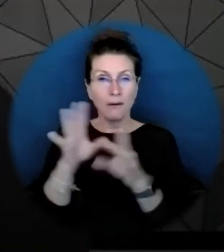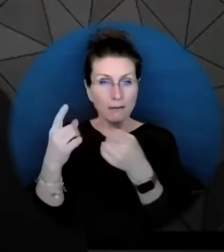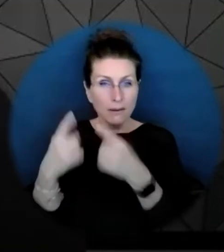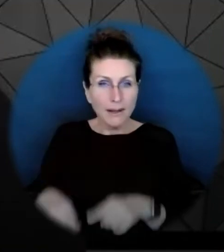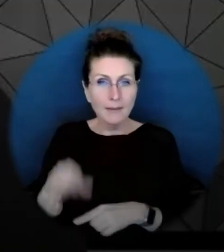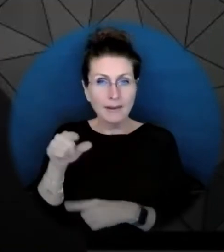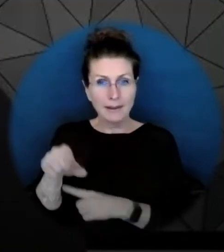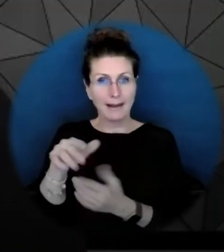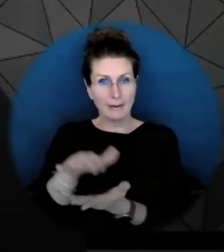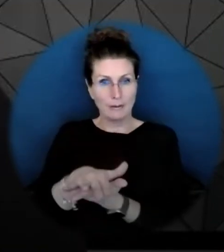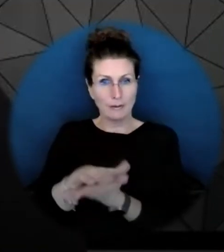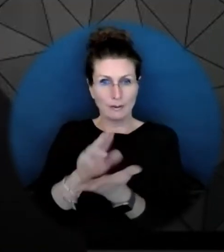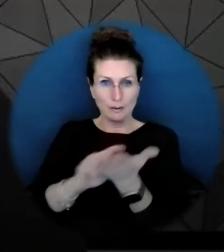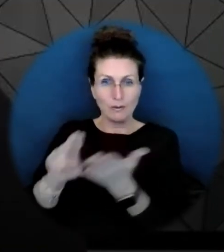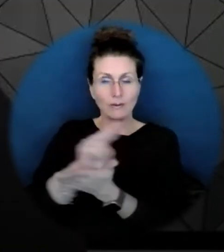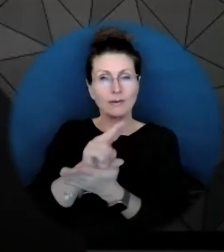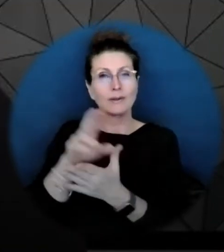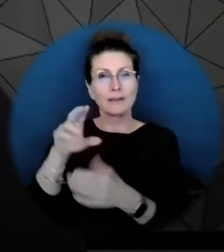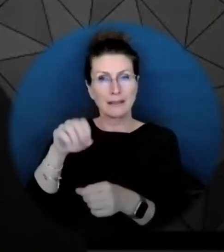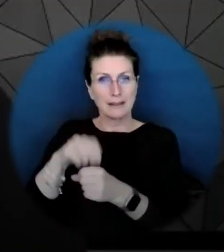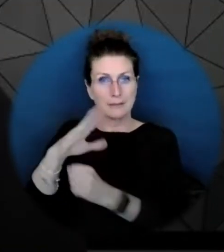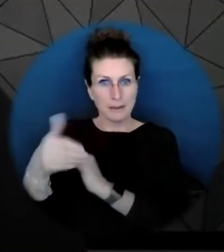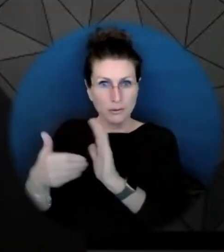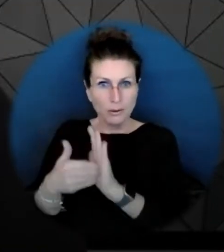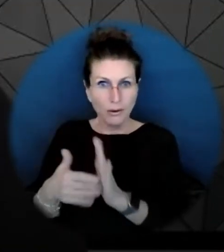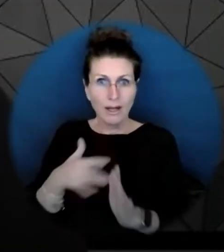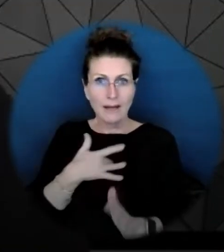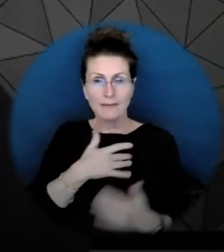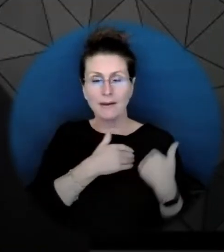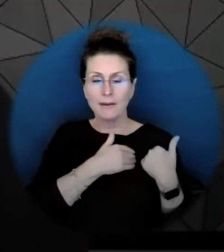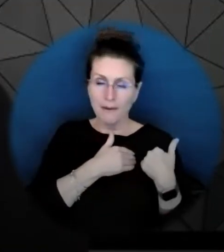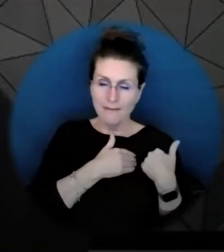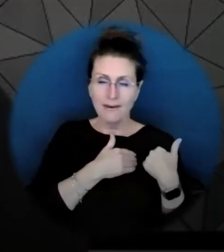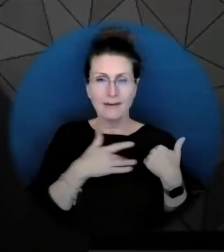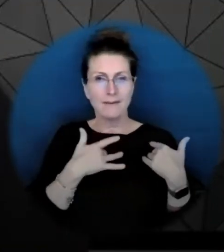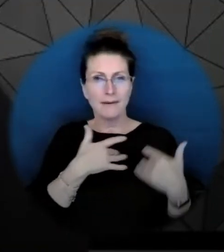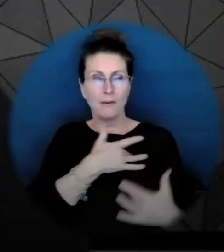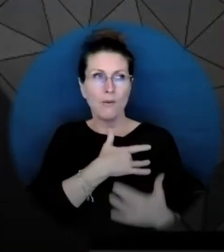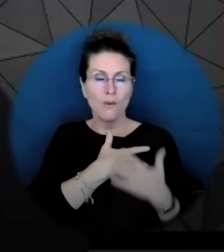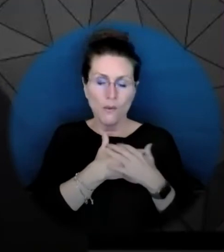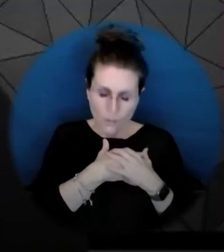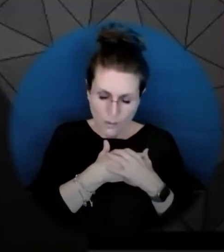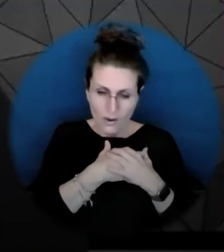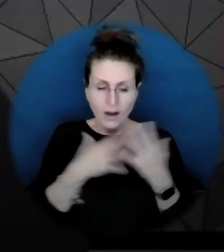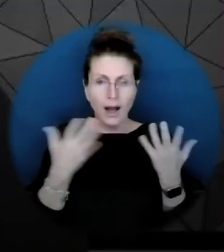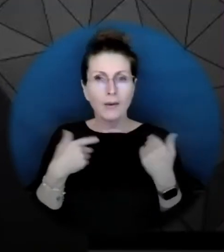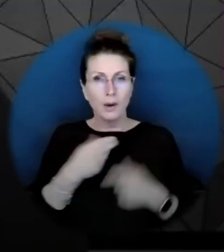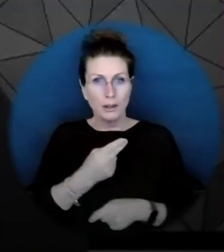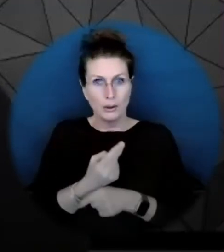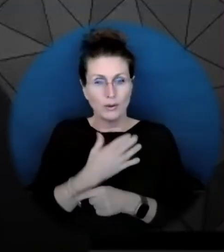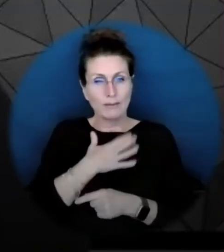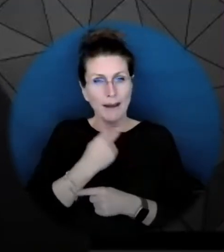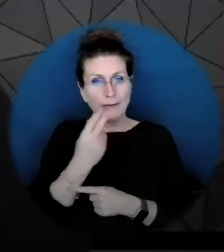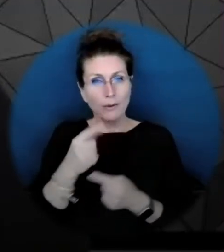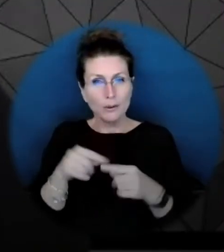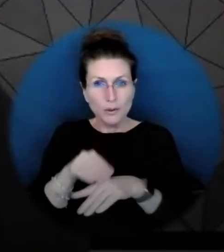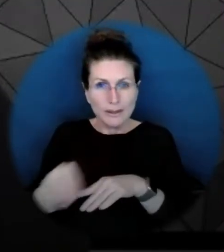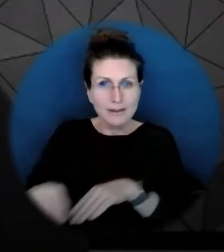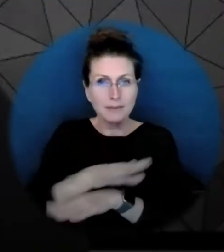30 years ago in Montreal sits very heavy in my heart. And I want to use my voice to inspire our academic leaders, my peers, and our community,